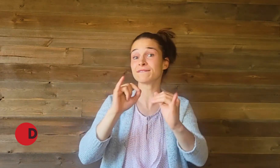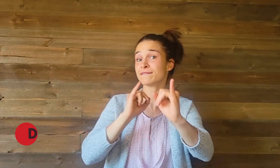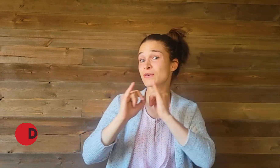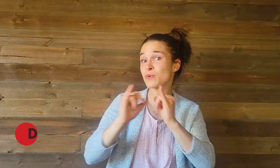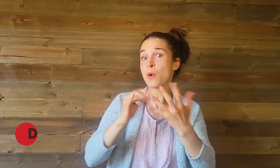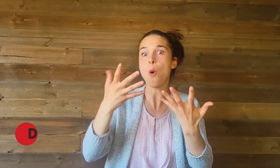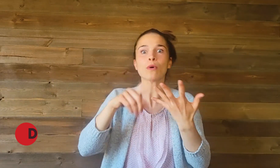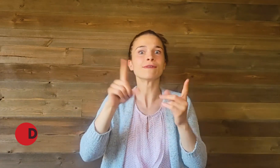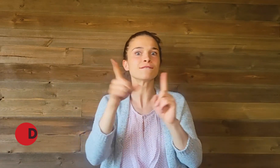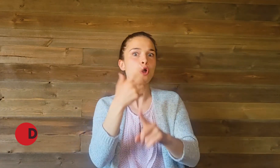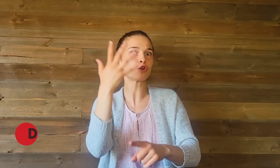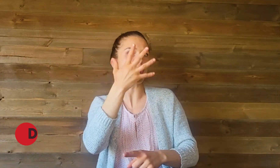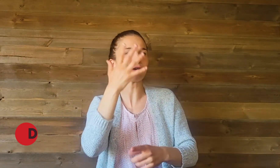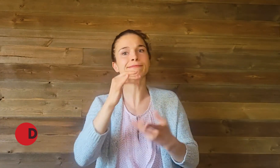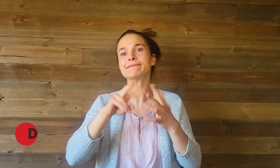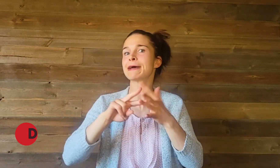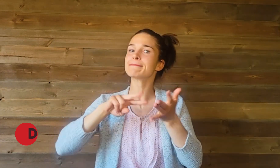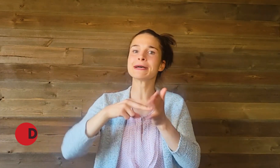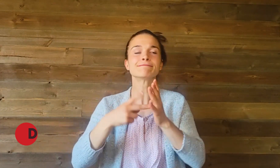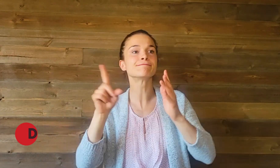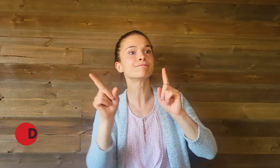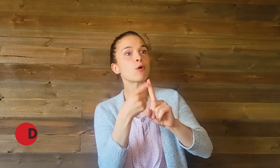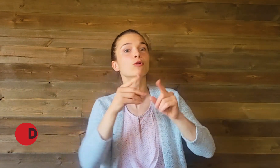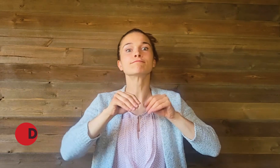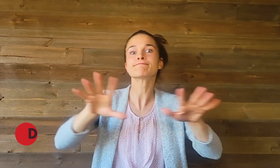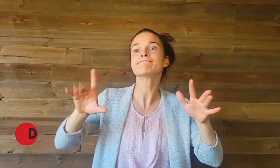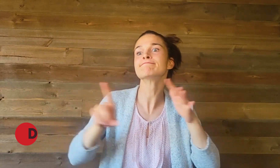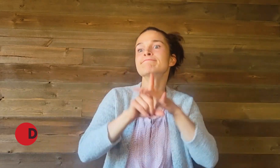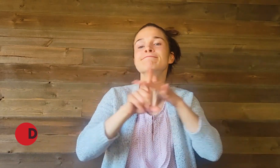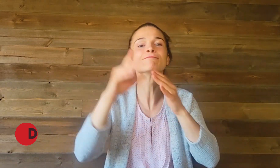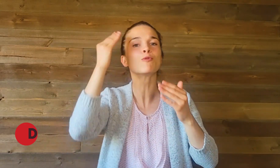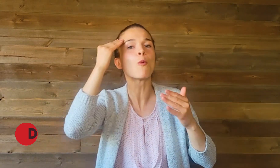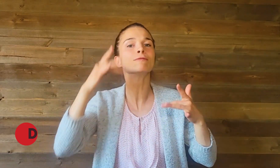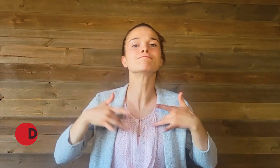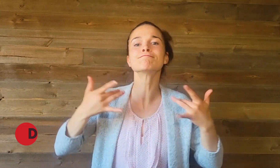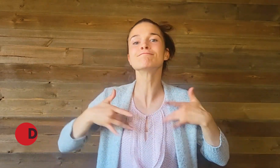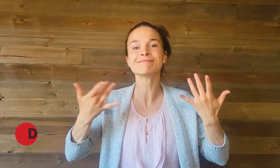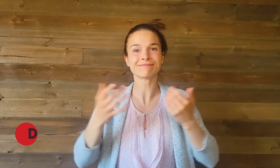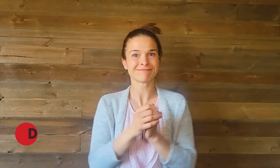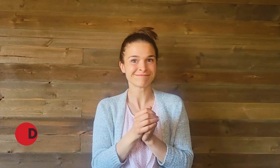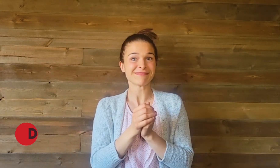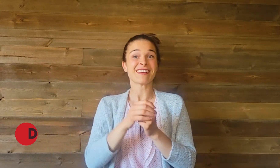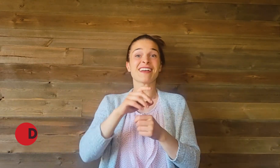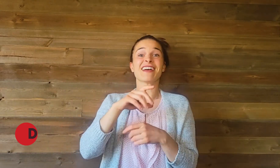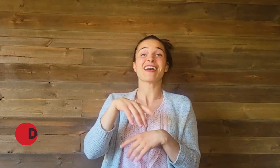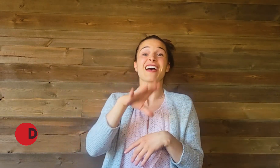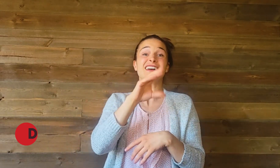and strategies in their natural language.